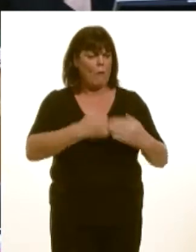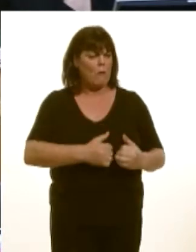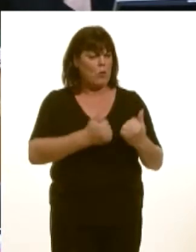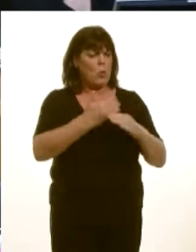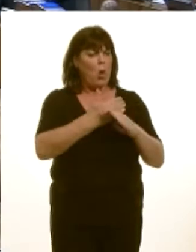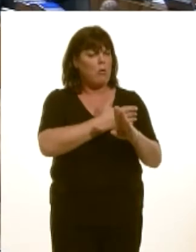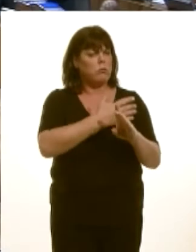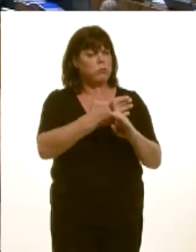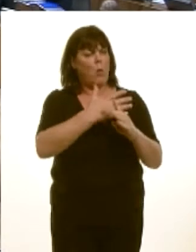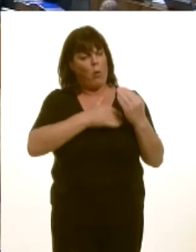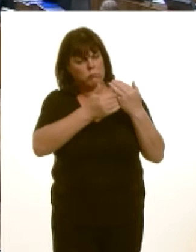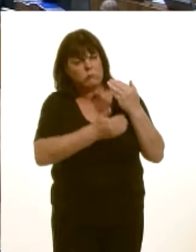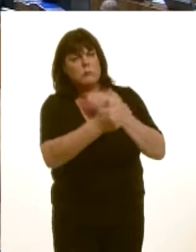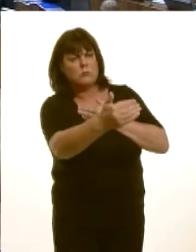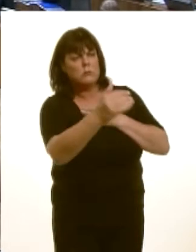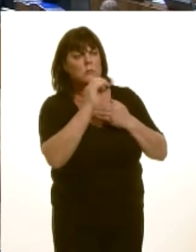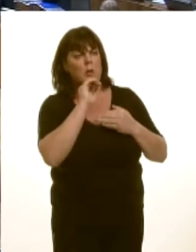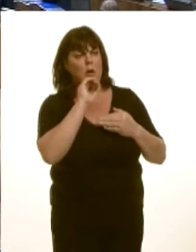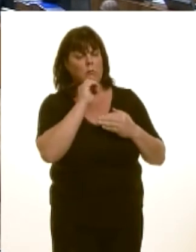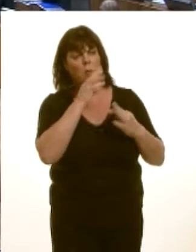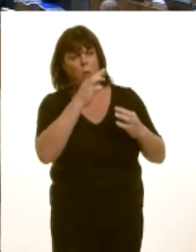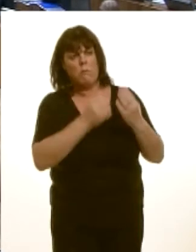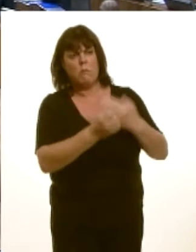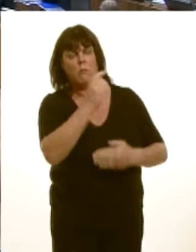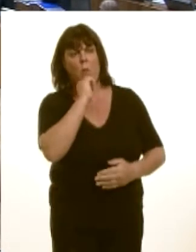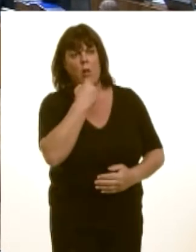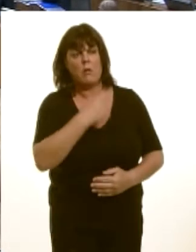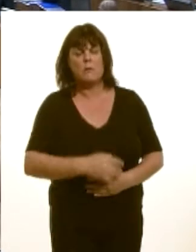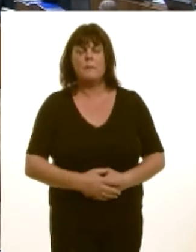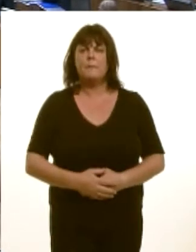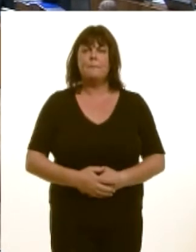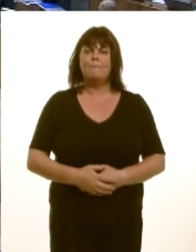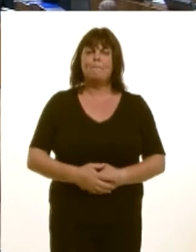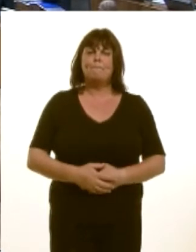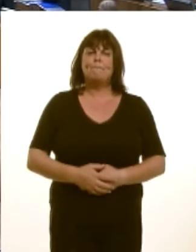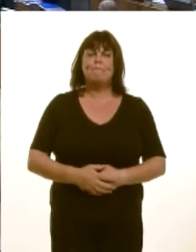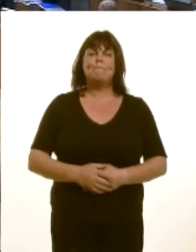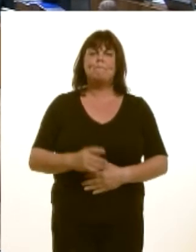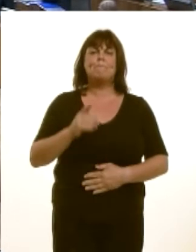Kirsty Williams: One method that seems to have a significant impact on the levels of